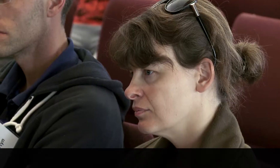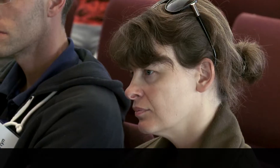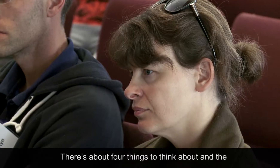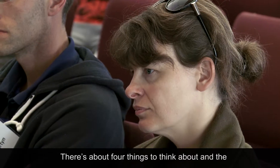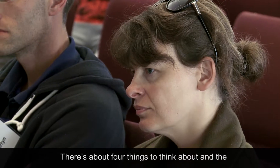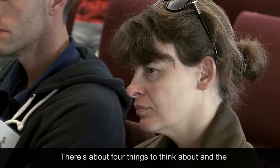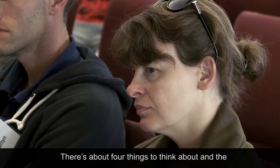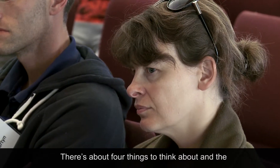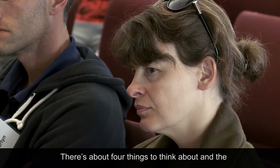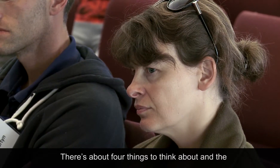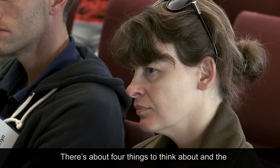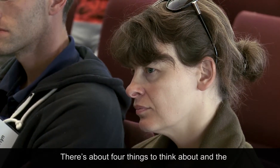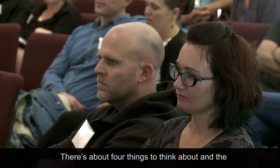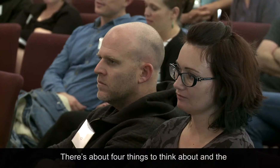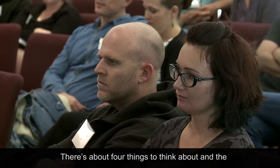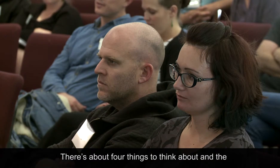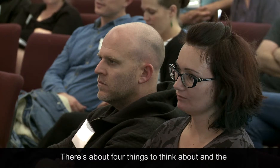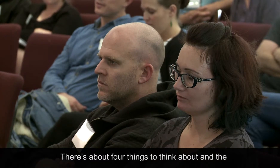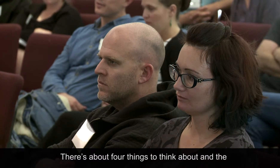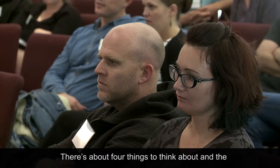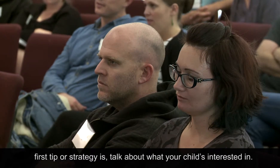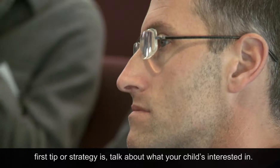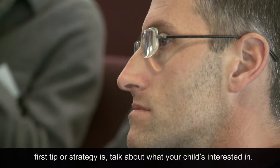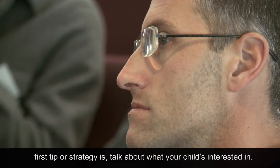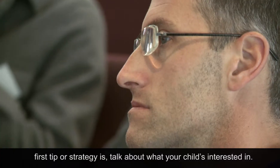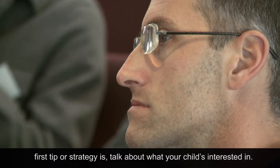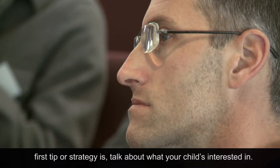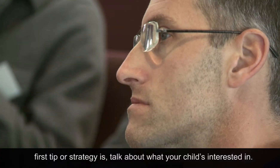Elizabeth: There’s about four things to think about and the first tip or strategy